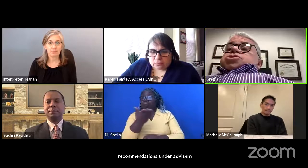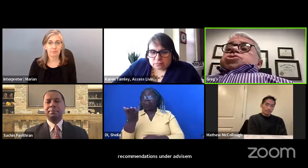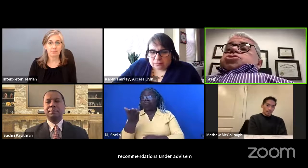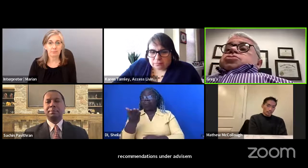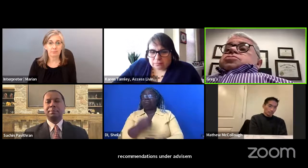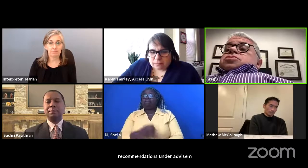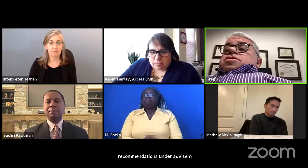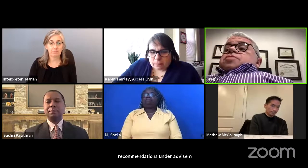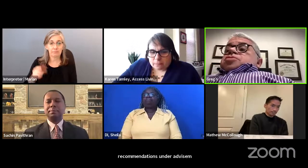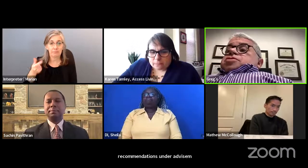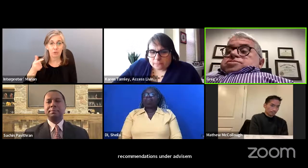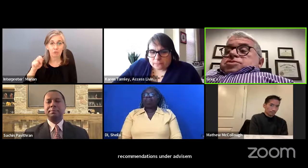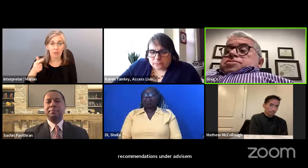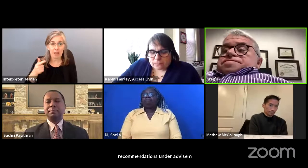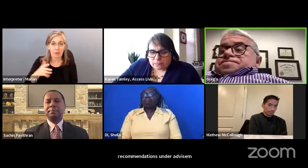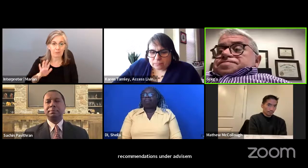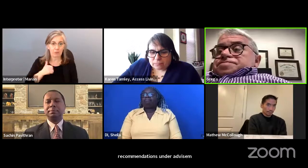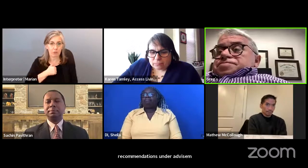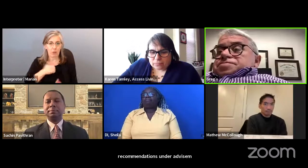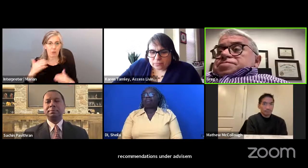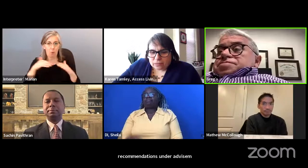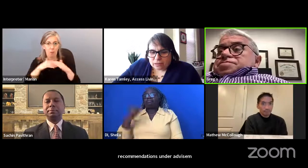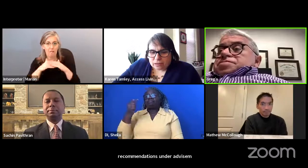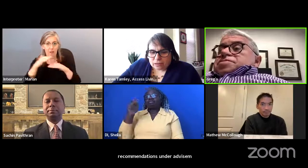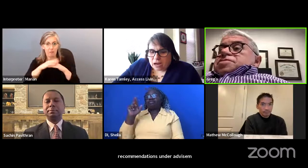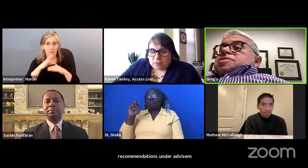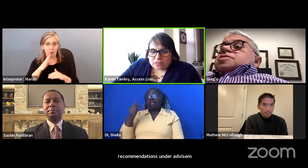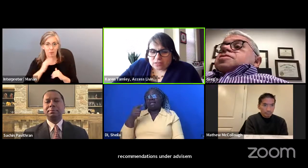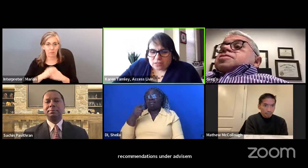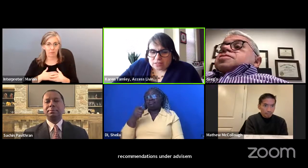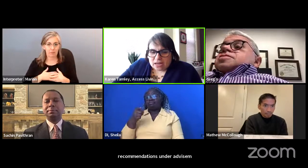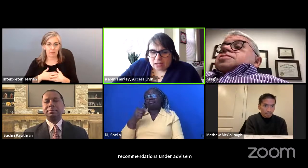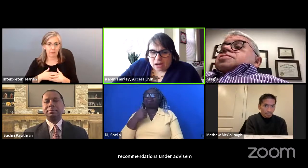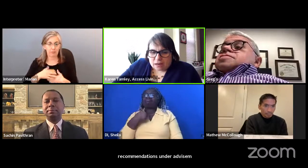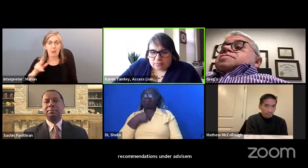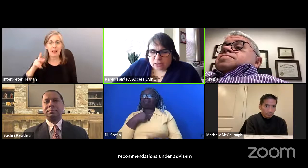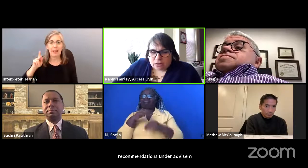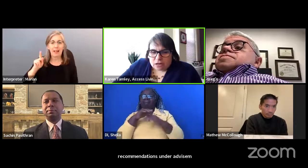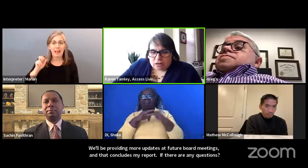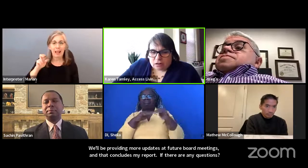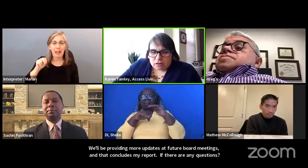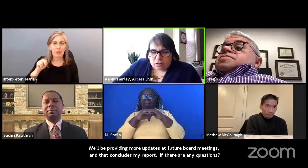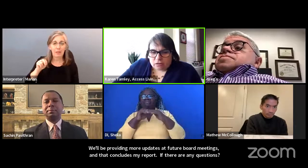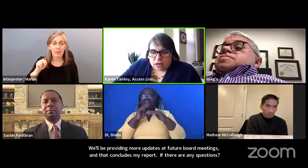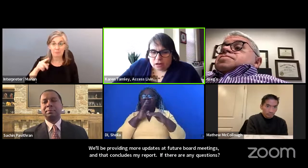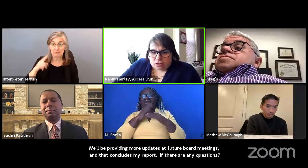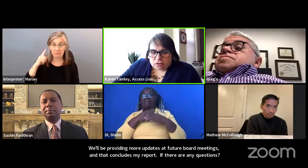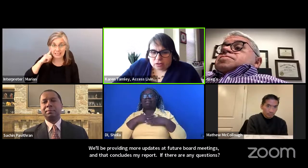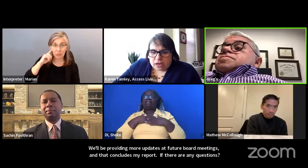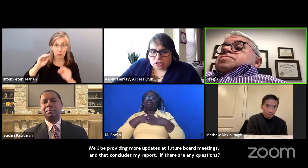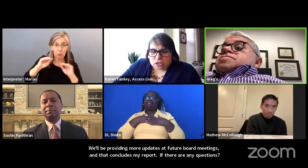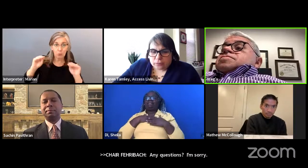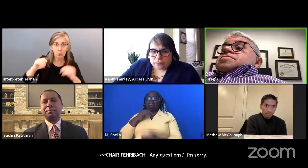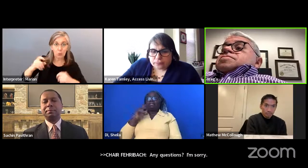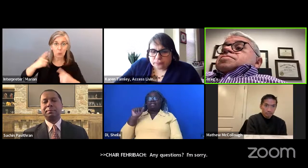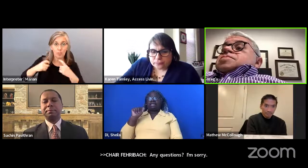Oh, go ahead, I'm sorry. I was going to say, hearing none, Greg, I'll turn it back to you.